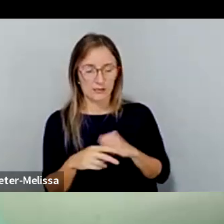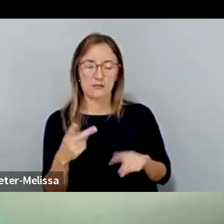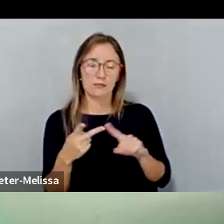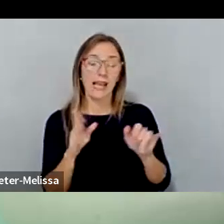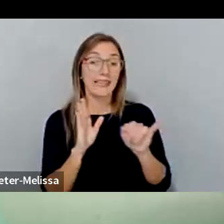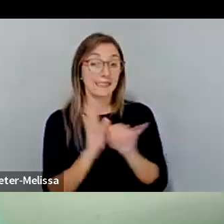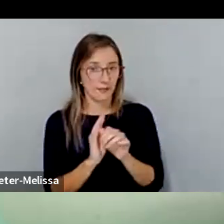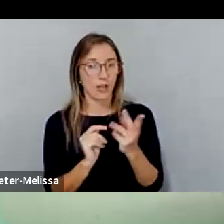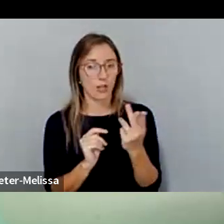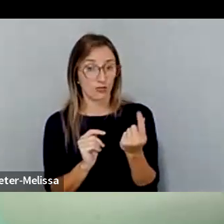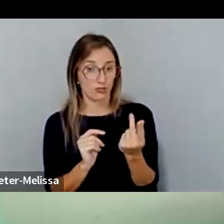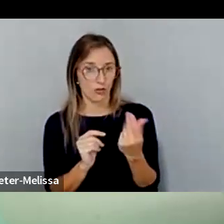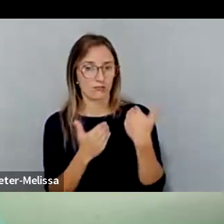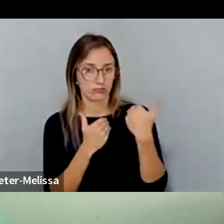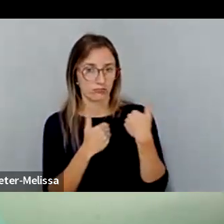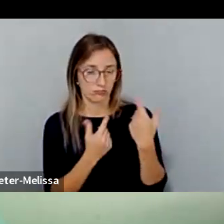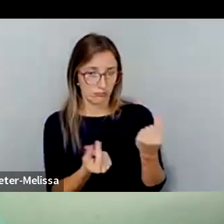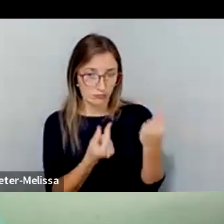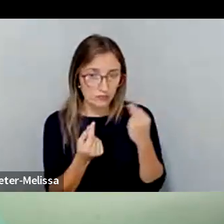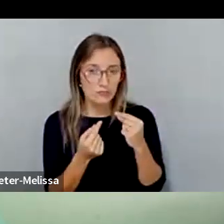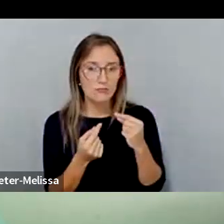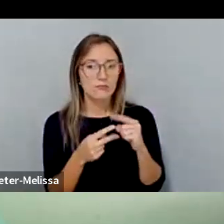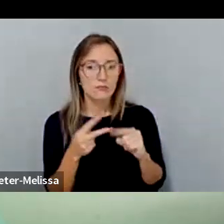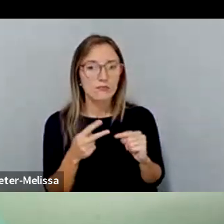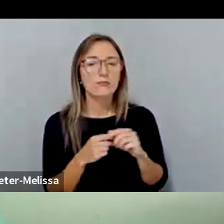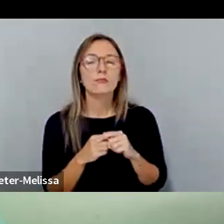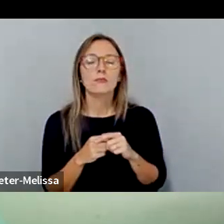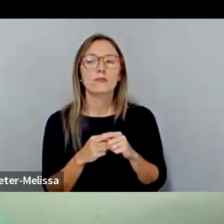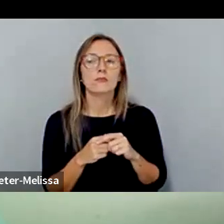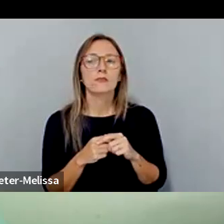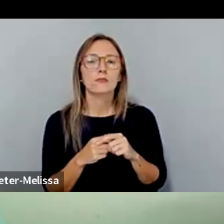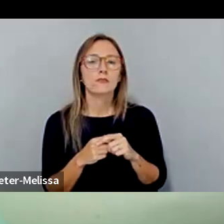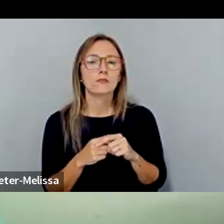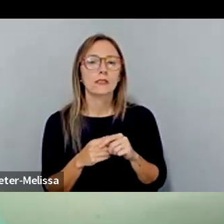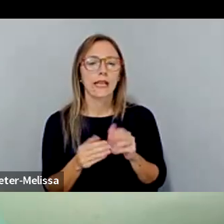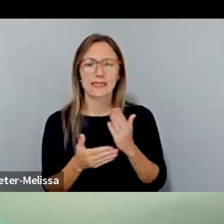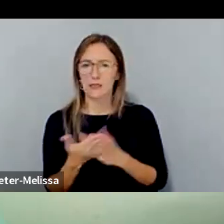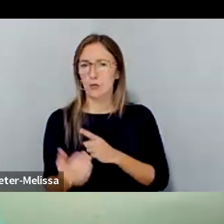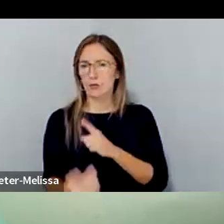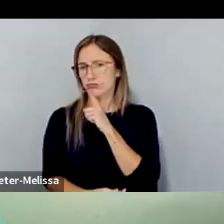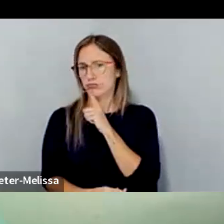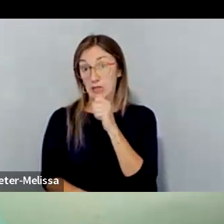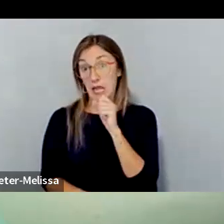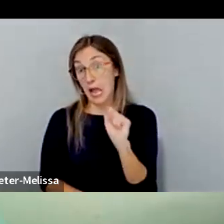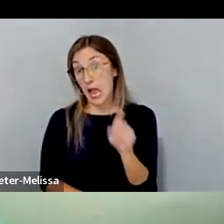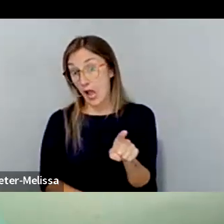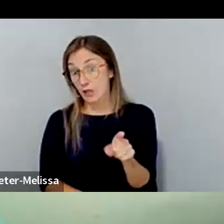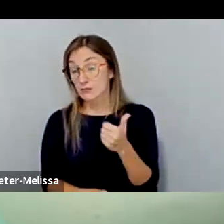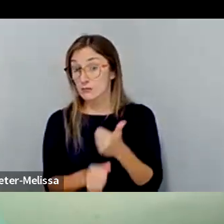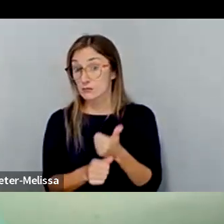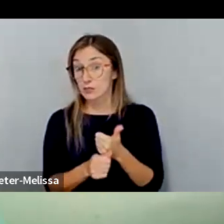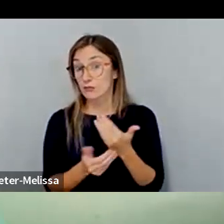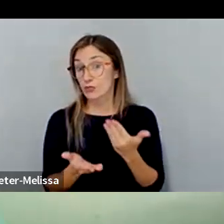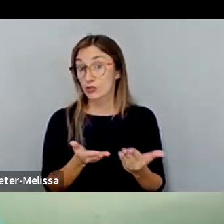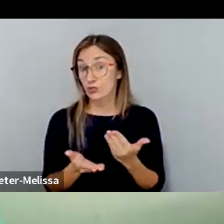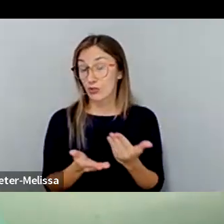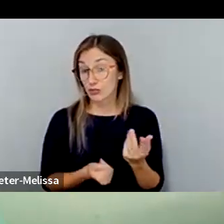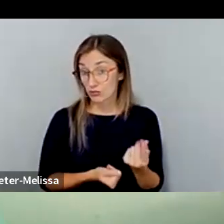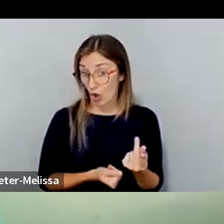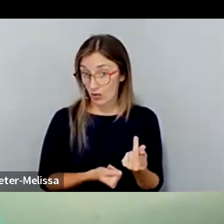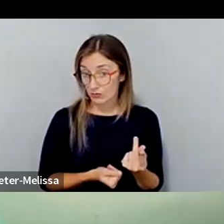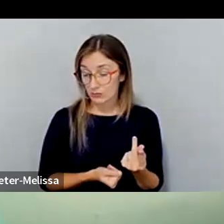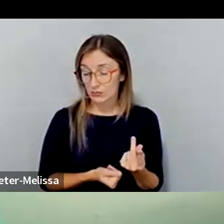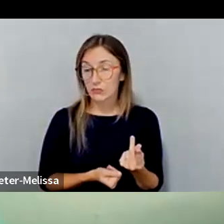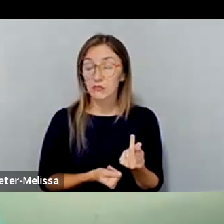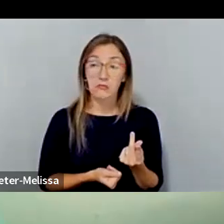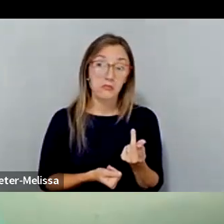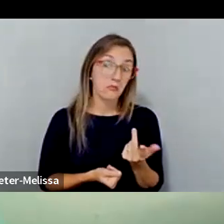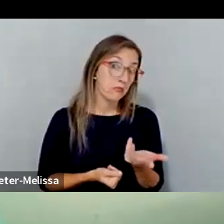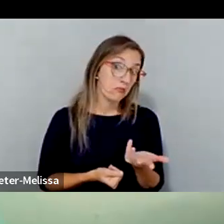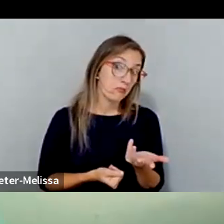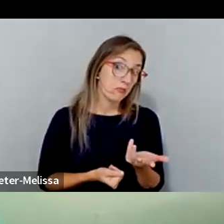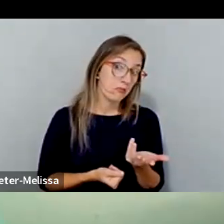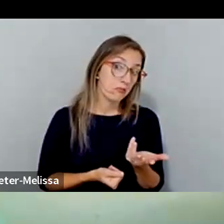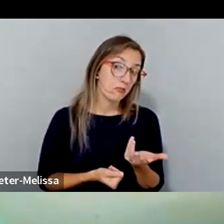: I was wondering because Rosa has identified that she has a disability